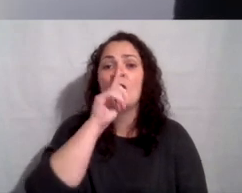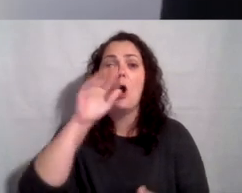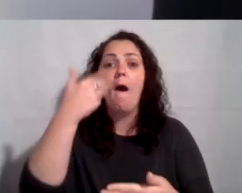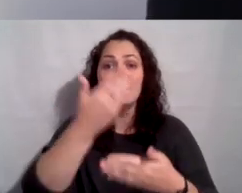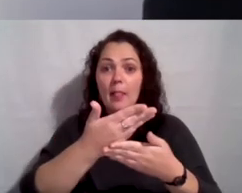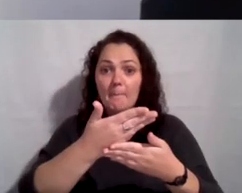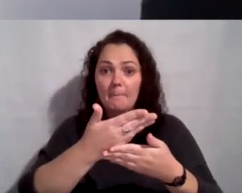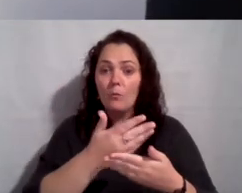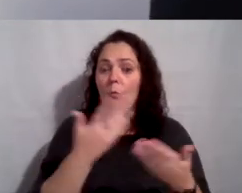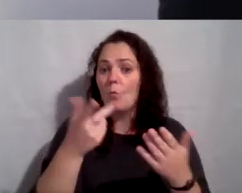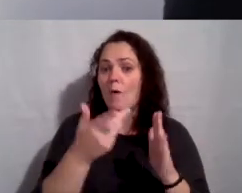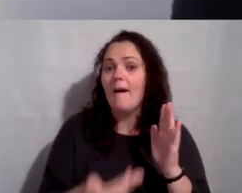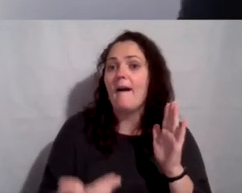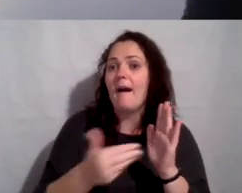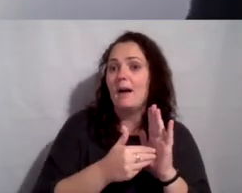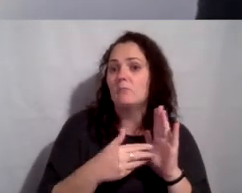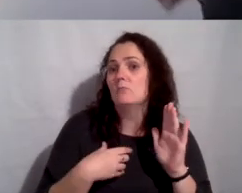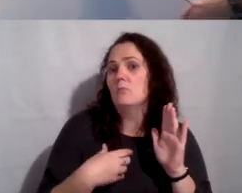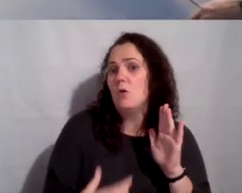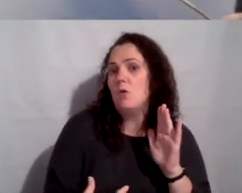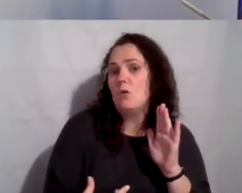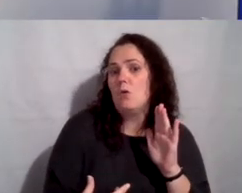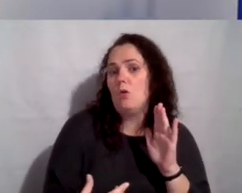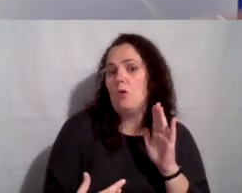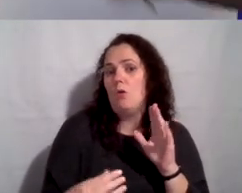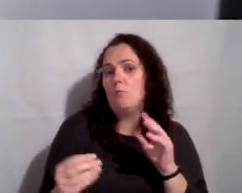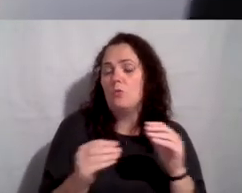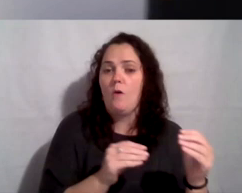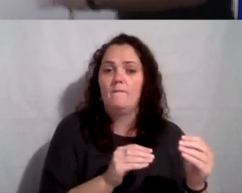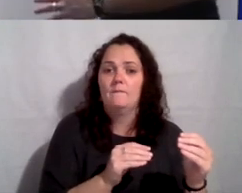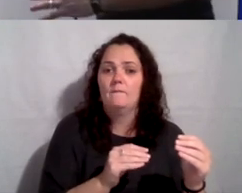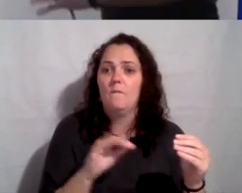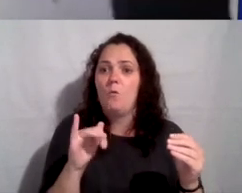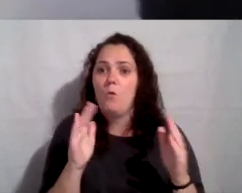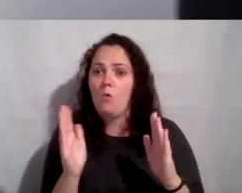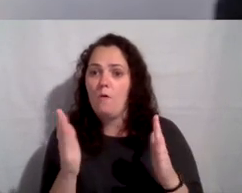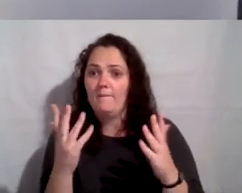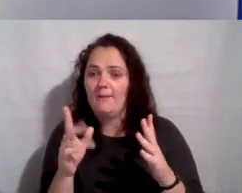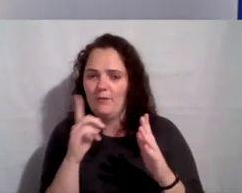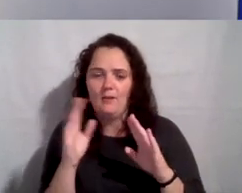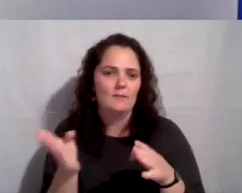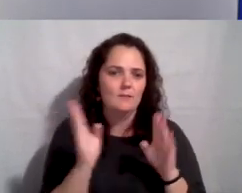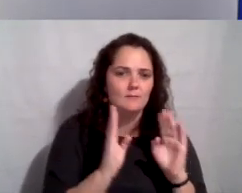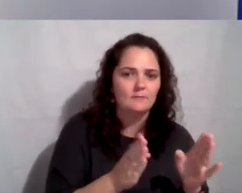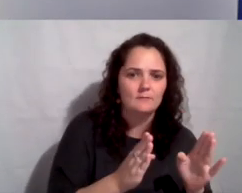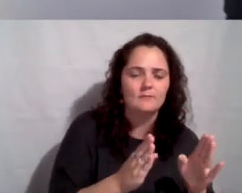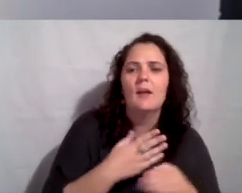add some more body parts to the drawing that you've already done, overlap it completely, move over to the second figure if you did only one figure